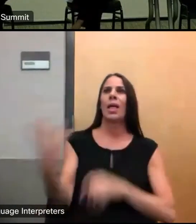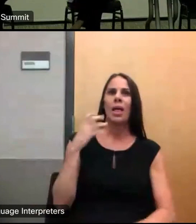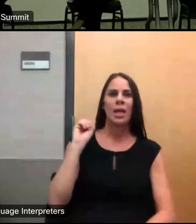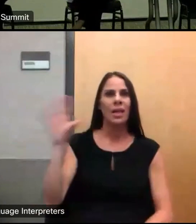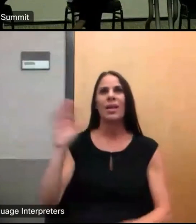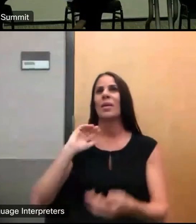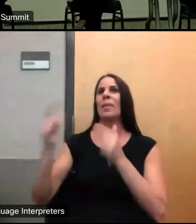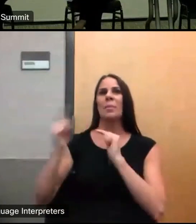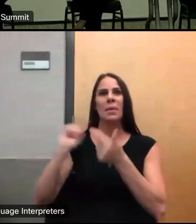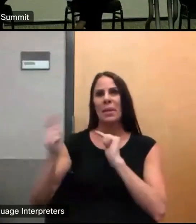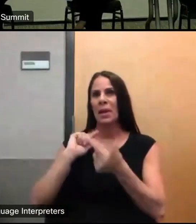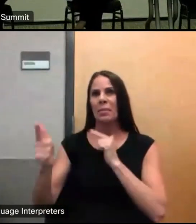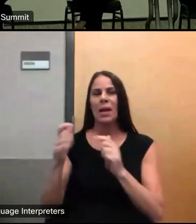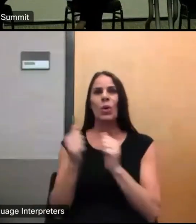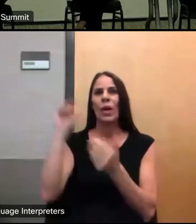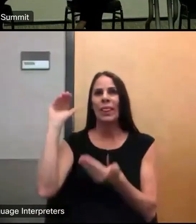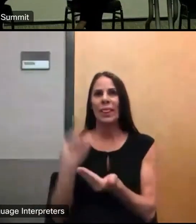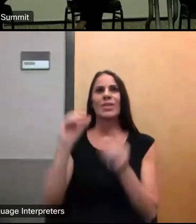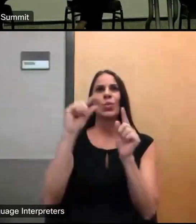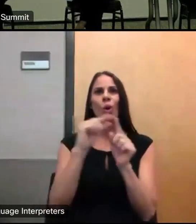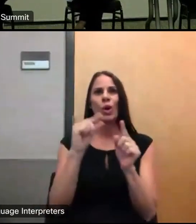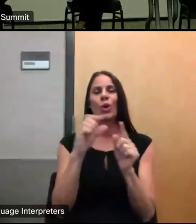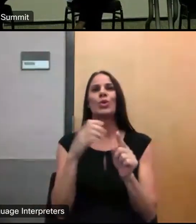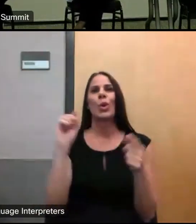words again. And that iterative process did work in the